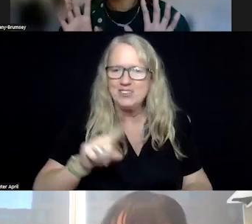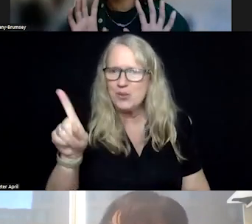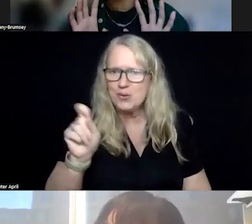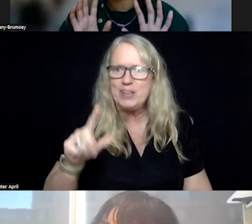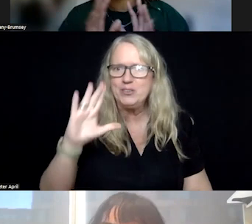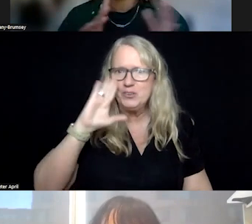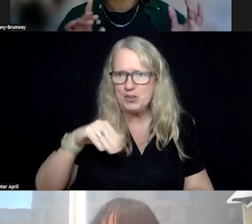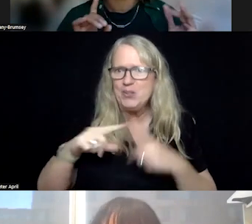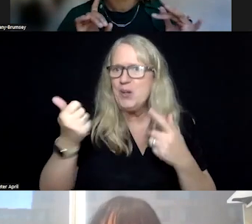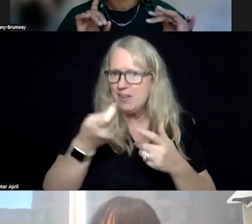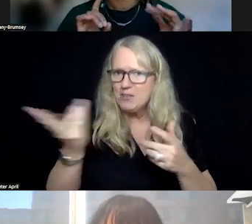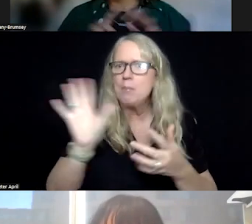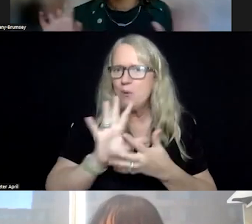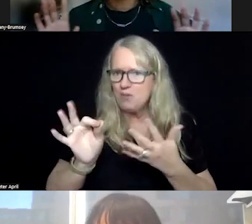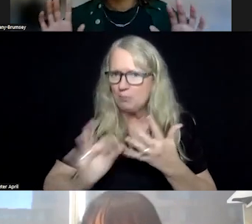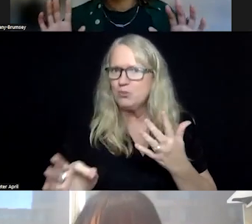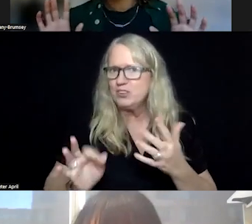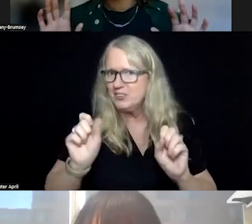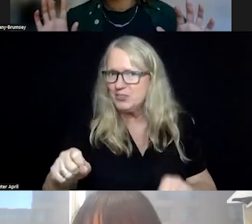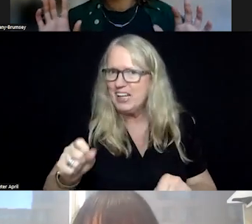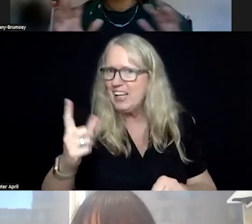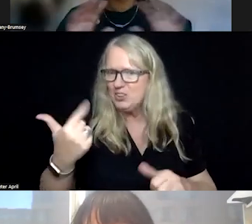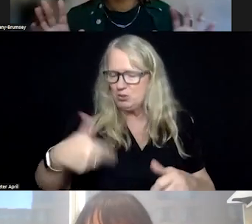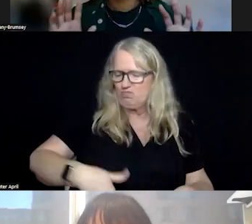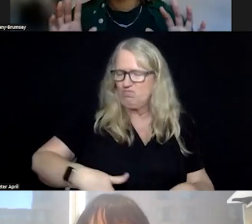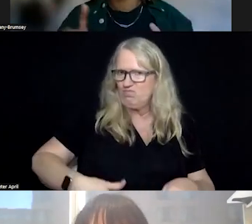COUPLE OF OPTIONS AND YOU CAN GO WITH YOUR GUT AND TELL US WHAT YOU THINK.